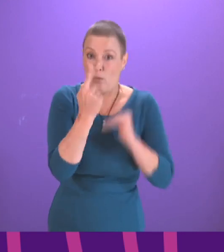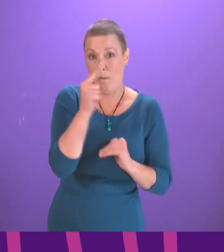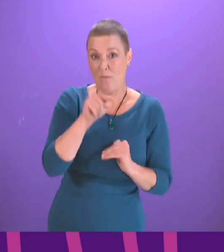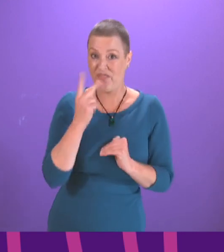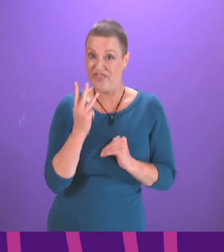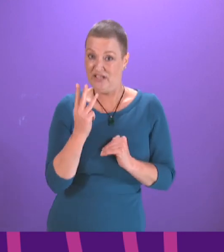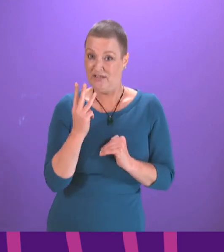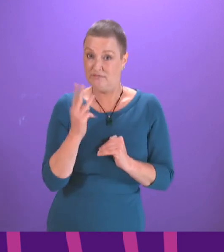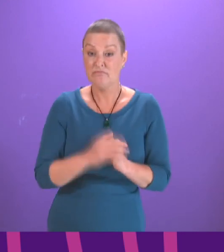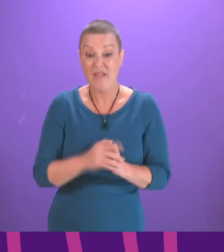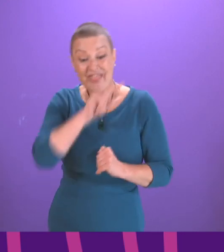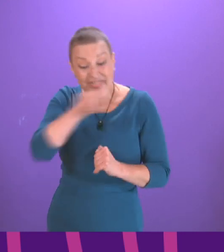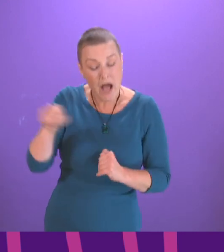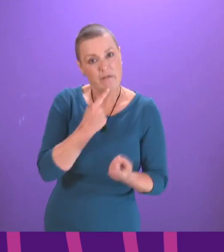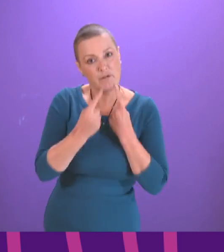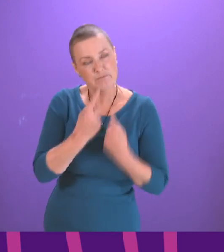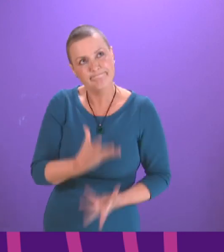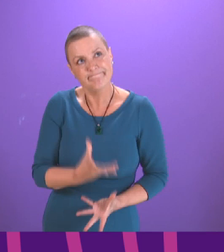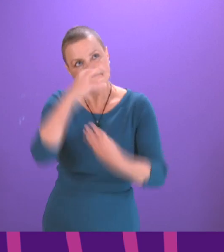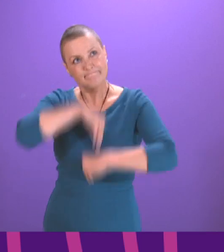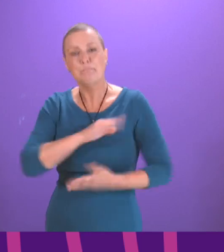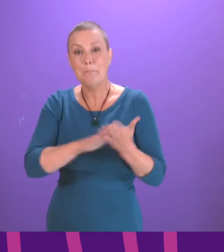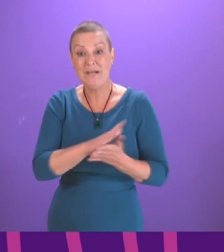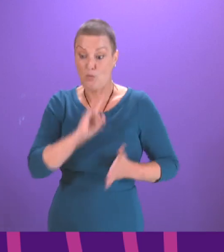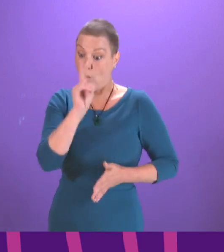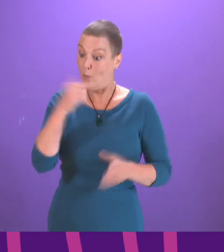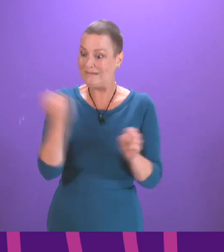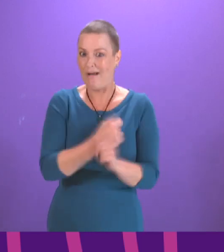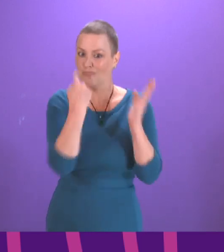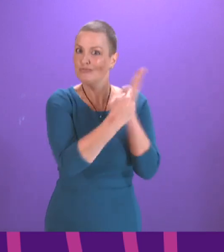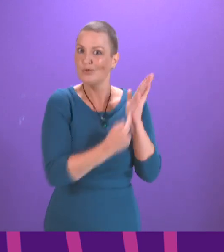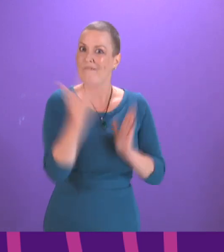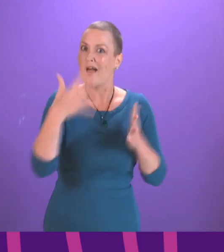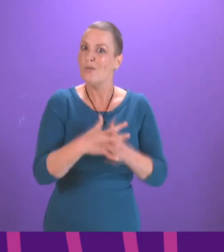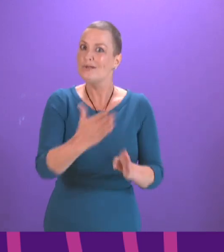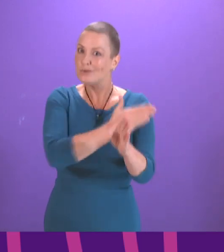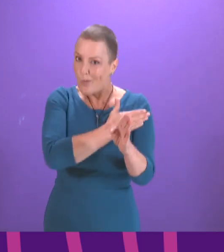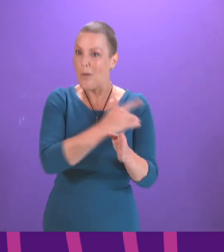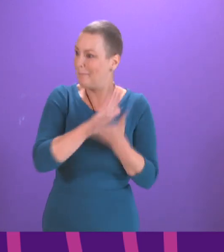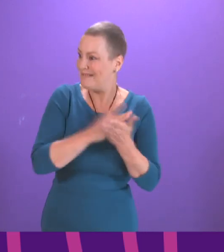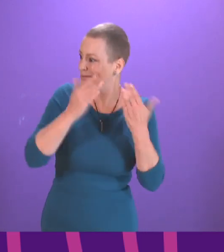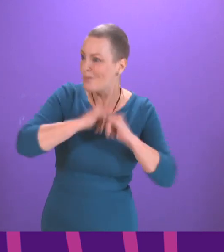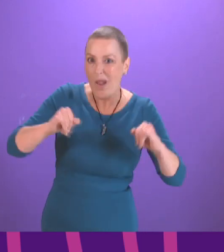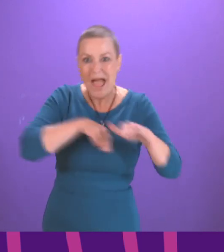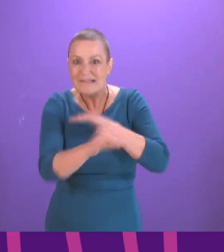All of that suggests that the measures that were introduced five weeks ago to curb household meetings are having an effect and that the additional measures that were introduced three